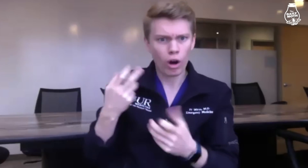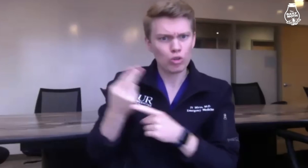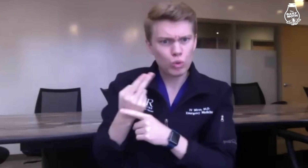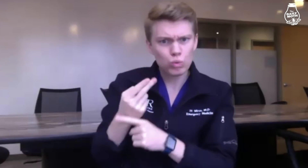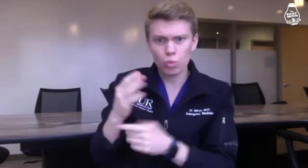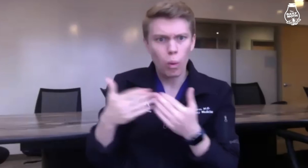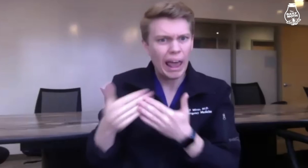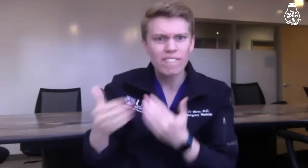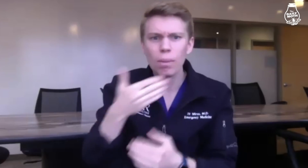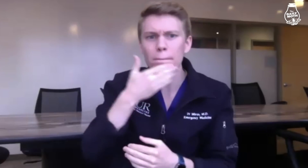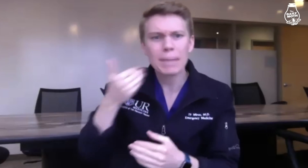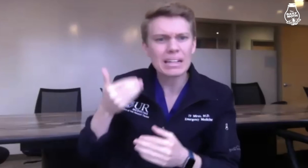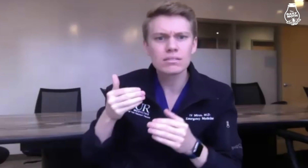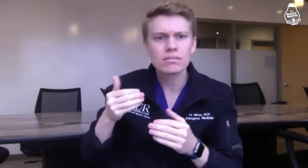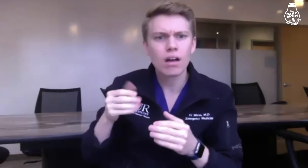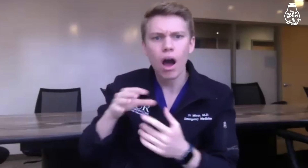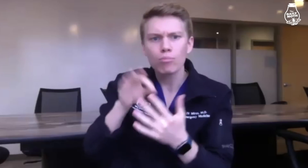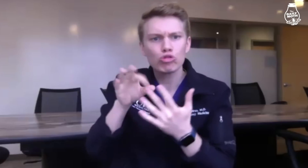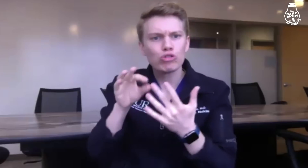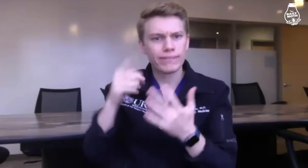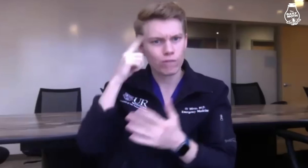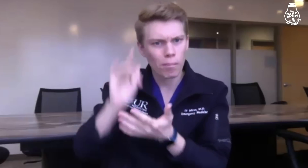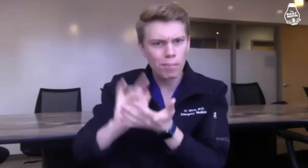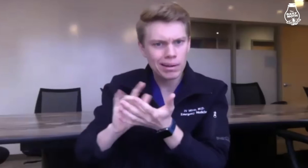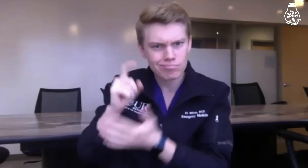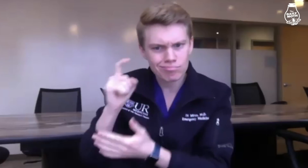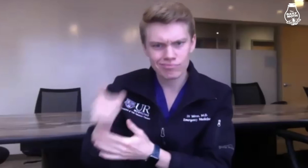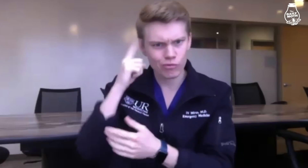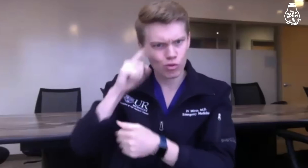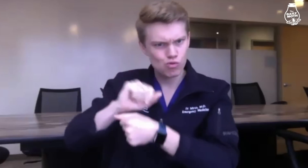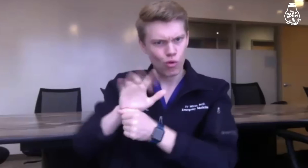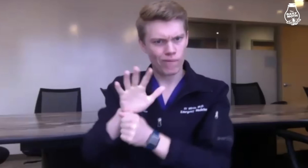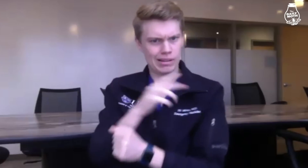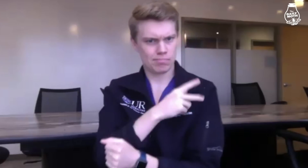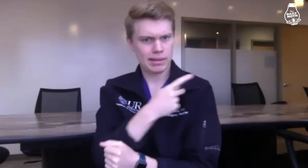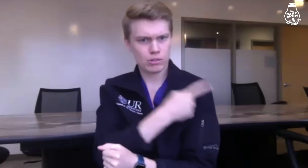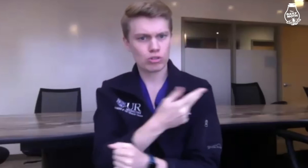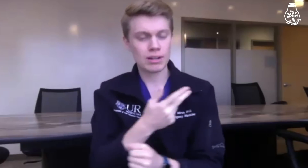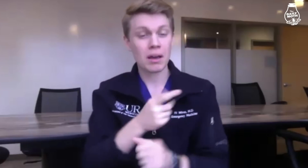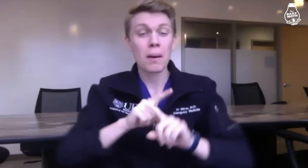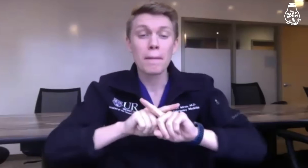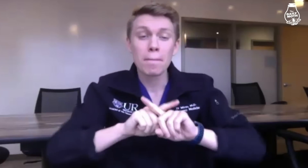We want to use whatever is the best option for a treatment for Covid-19 patients.